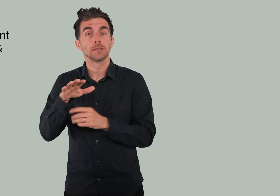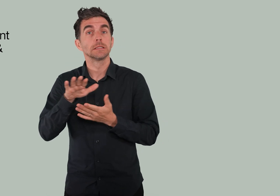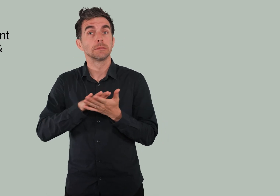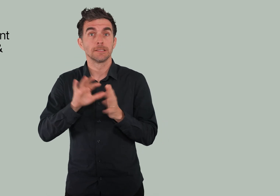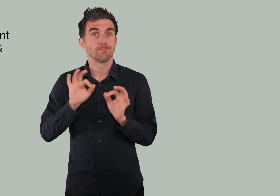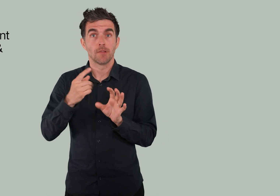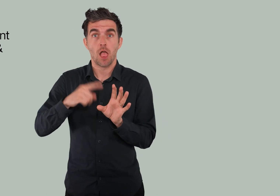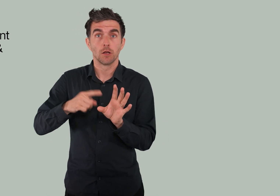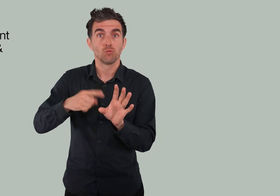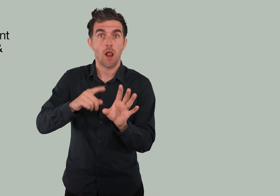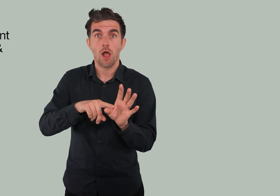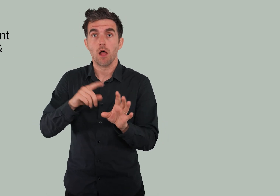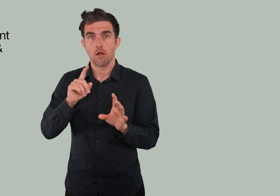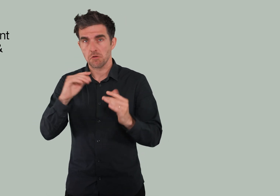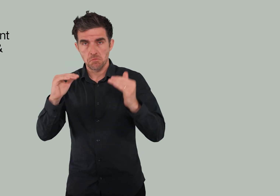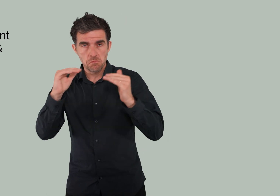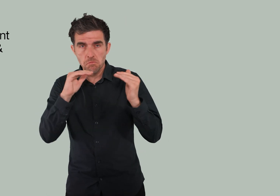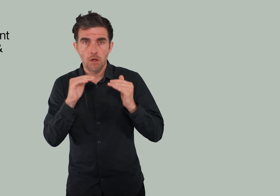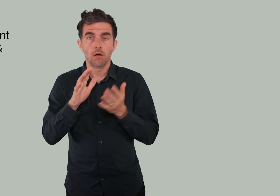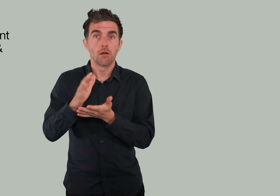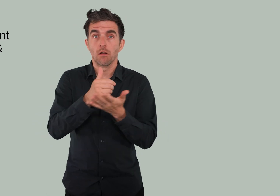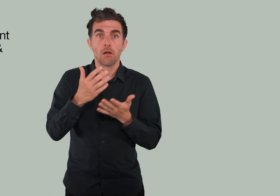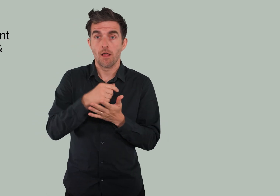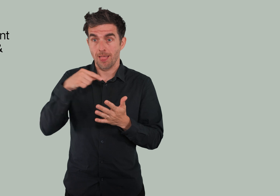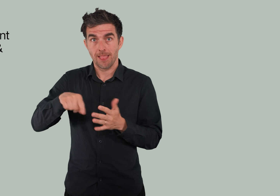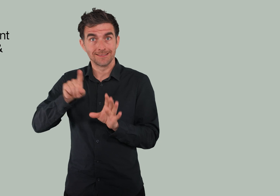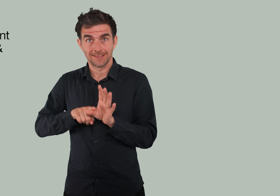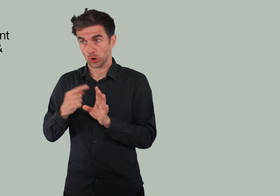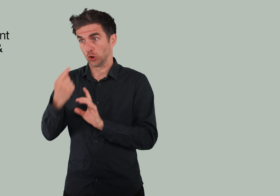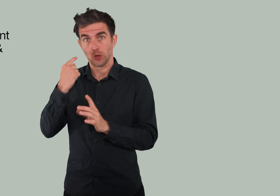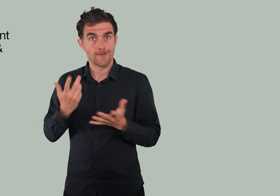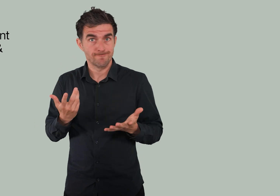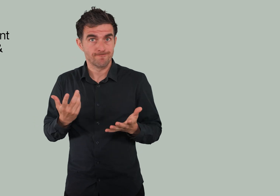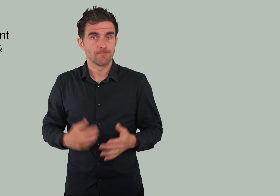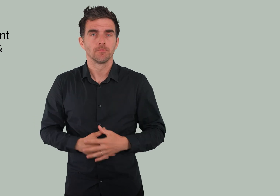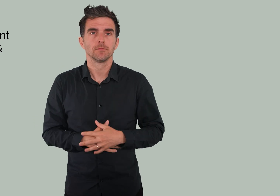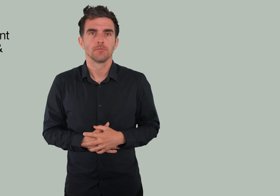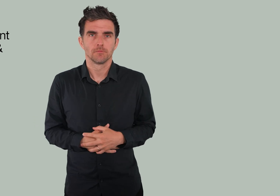meaning there is no annual level data to report for that year.)